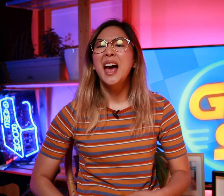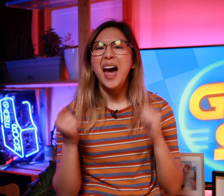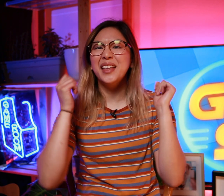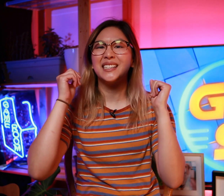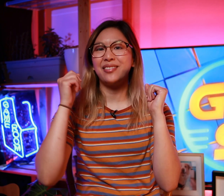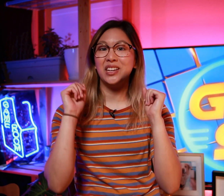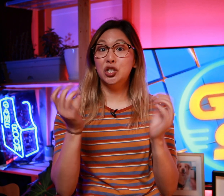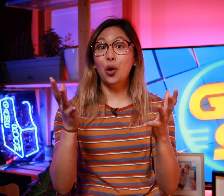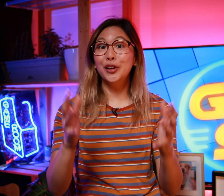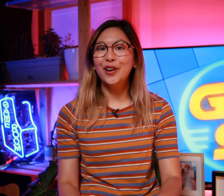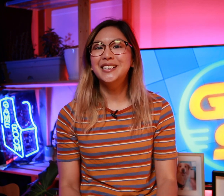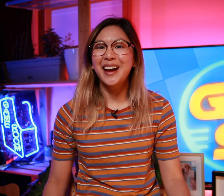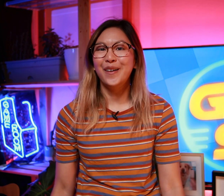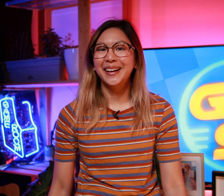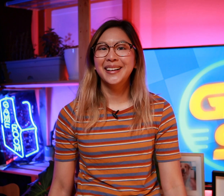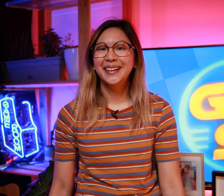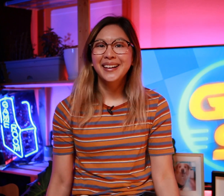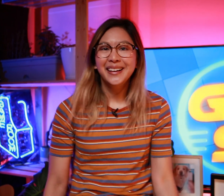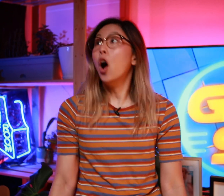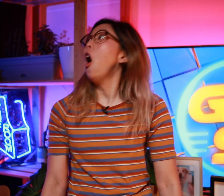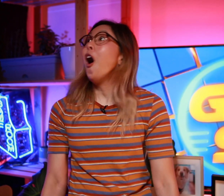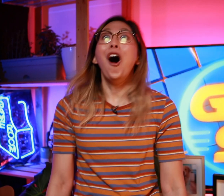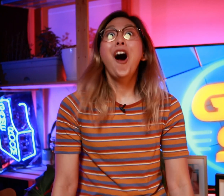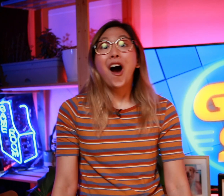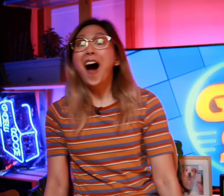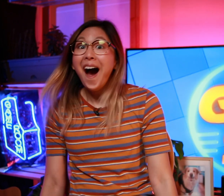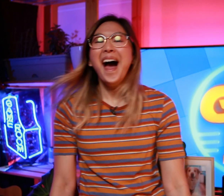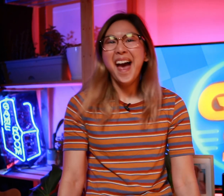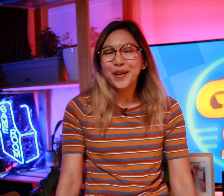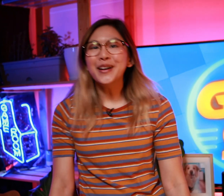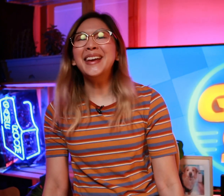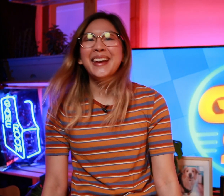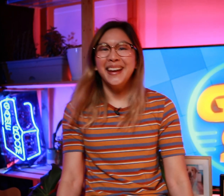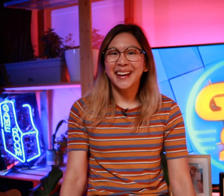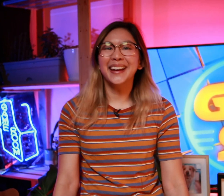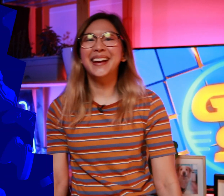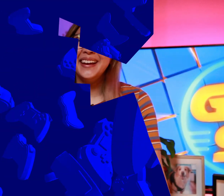and let's get this show-llercoaster going. (ROLLERCOASTER RATTLING, KIDS SQUEALING) Whee!